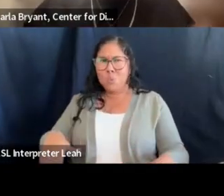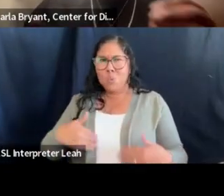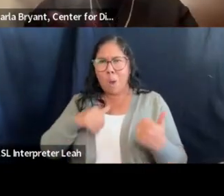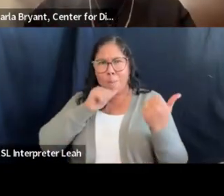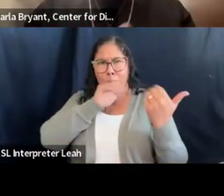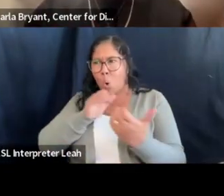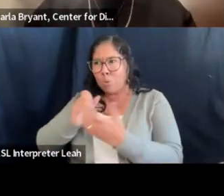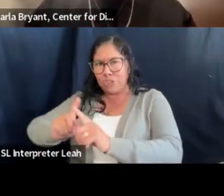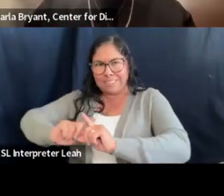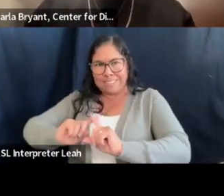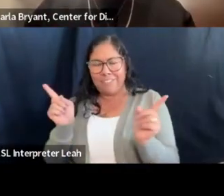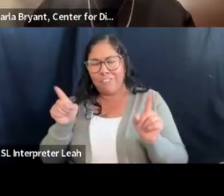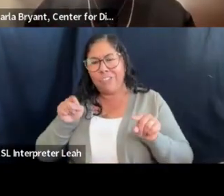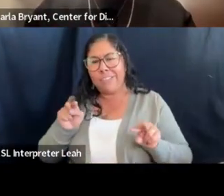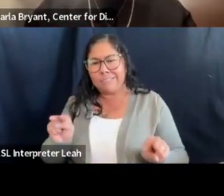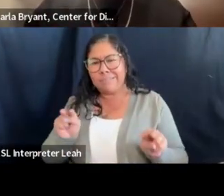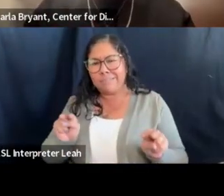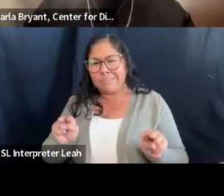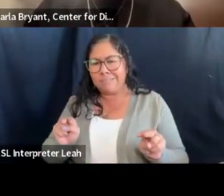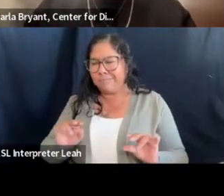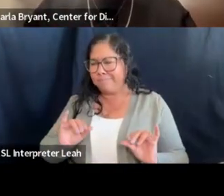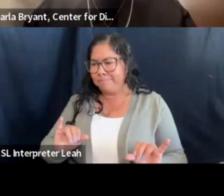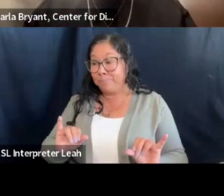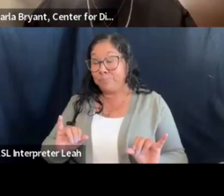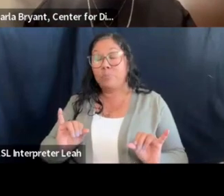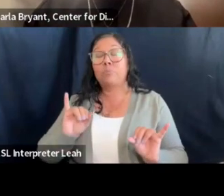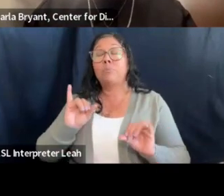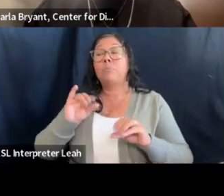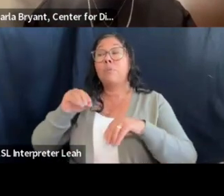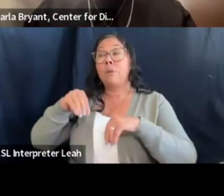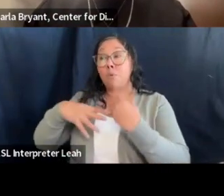So we had a set of supports provided for one set of kids